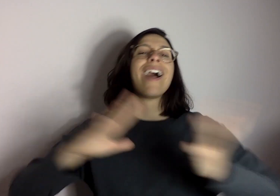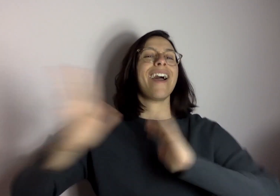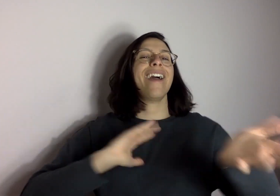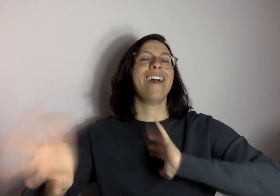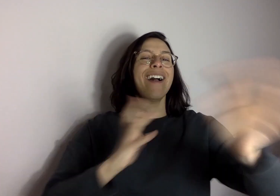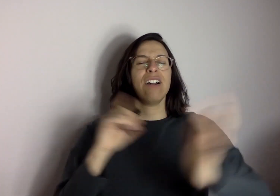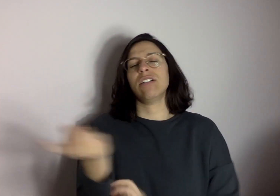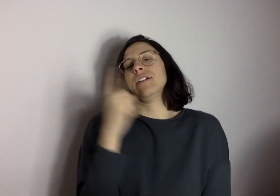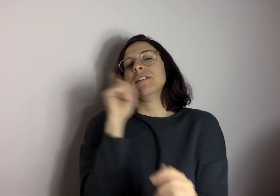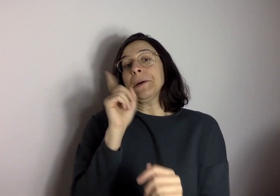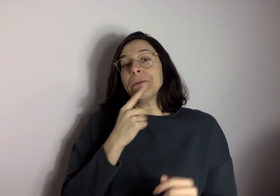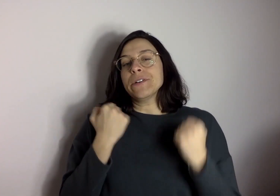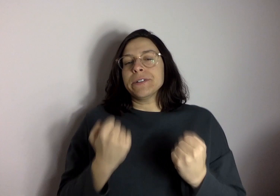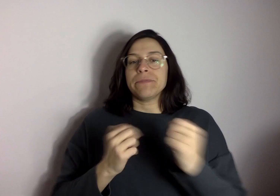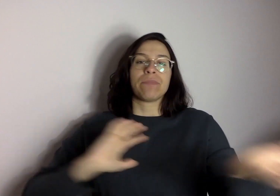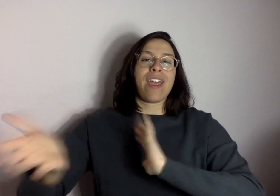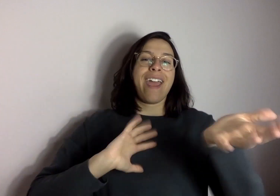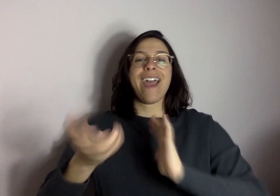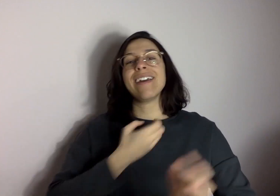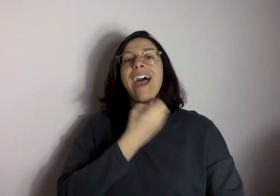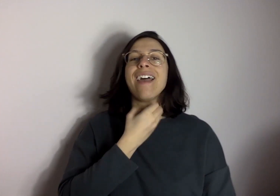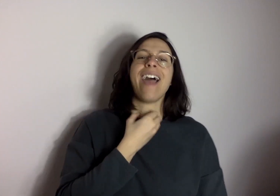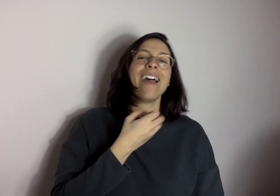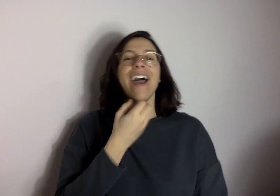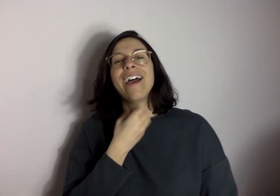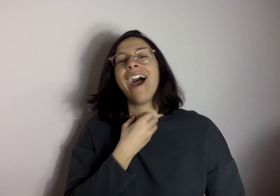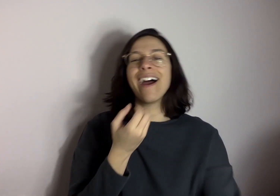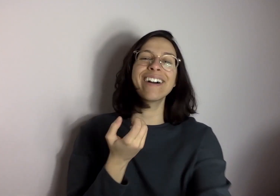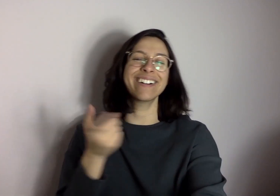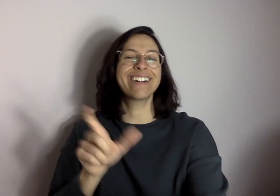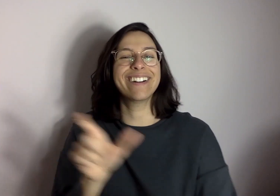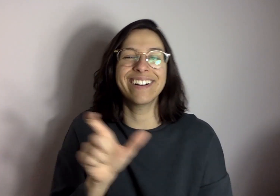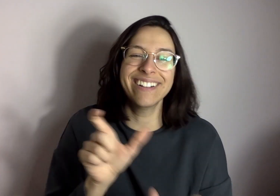For example a lot of deaf people when they sign they make noises and we laugh